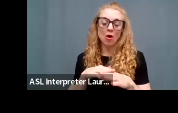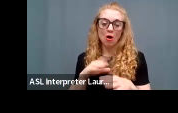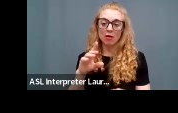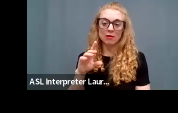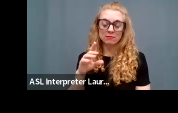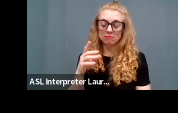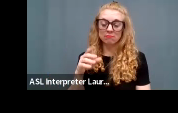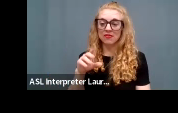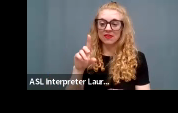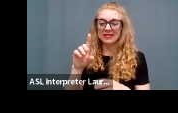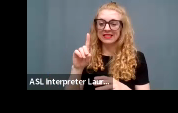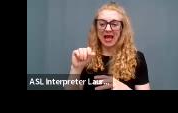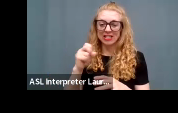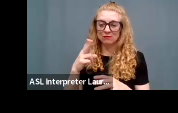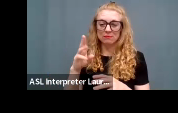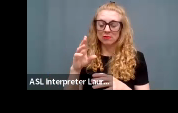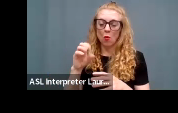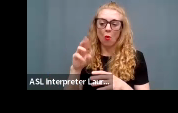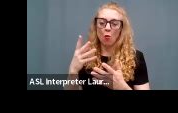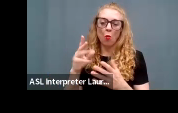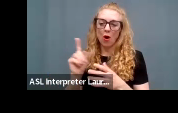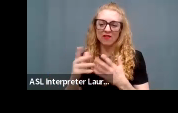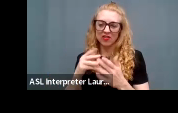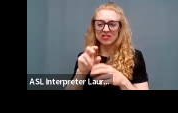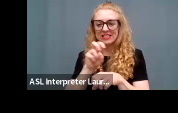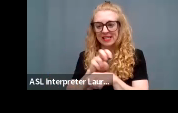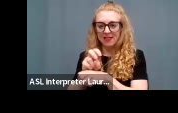they're sitting at or or things of that nature so there's a number of different human interfaces but